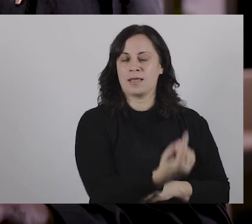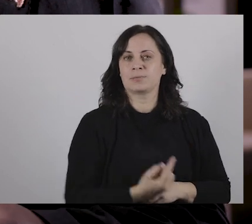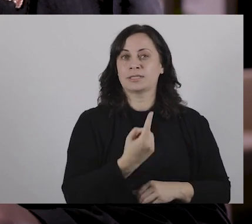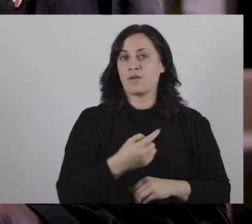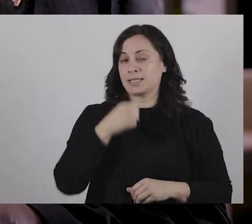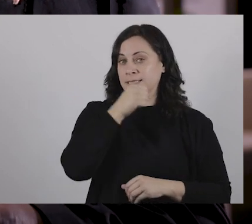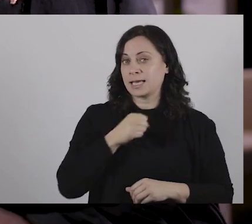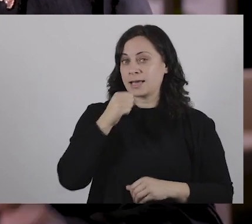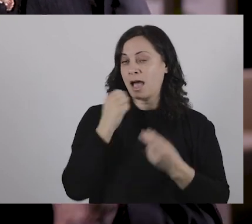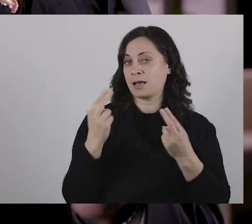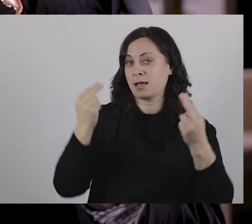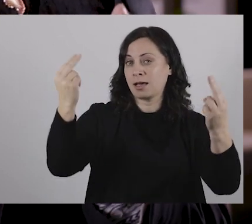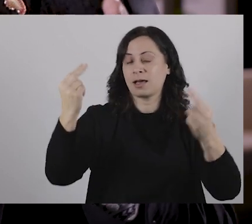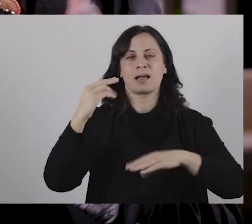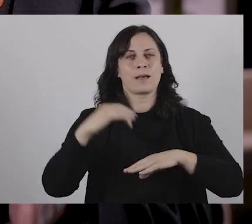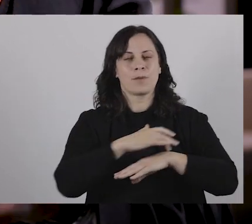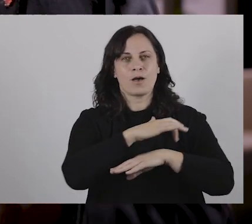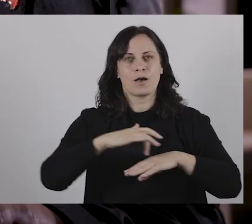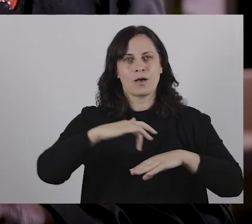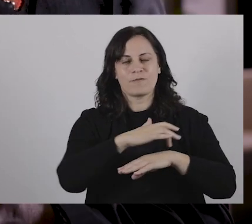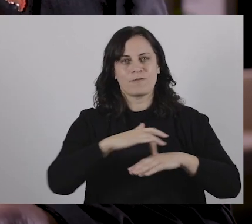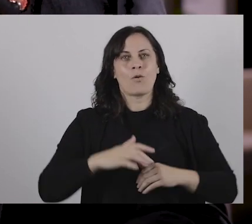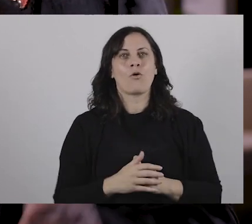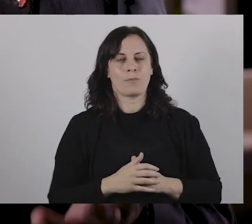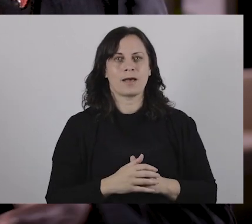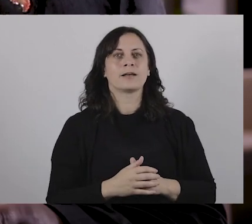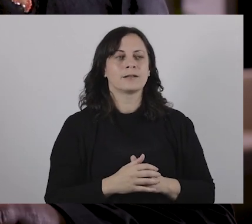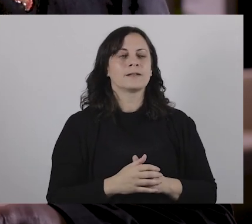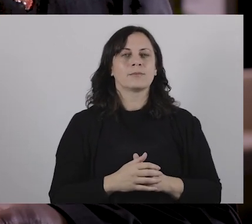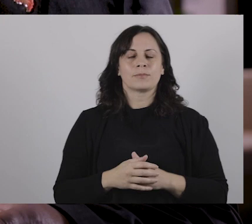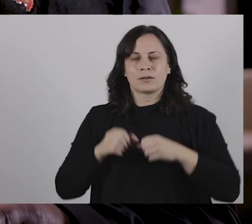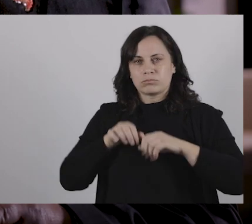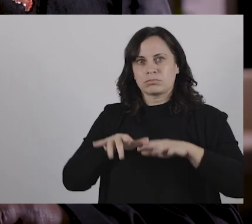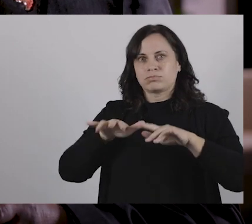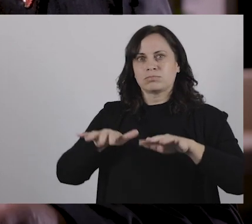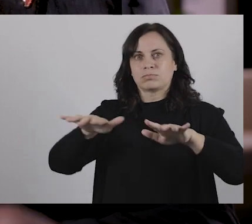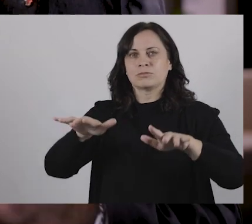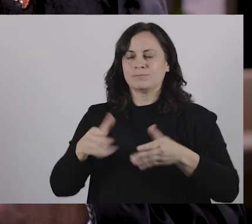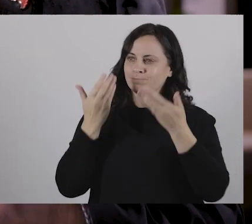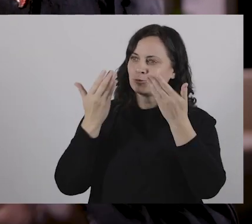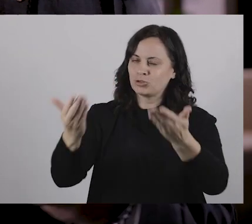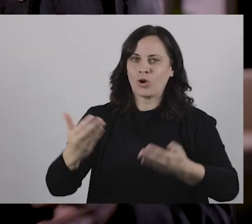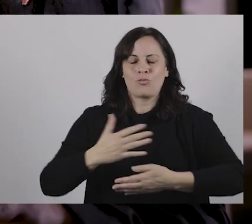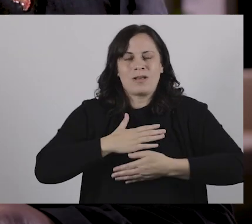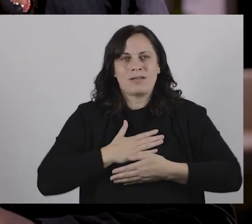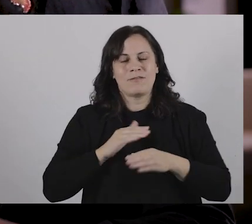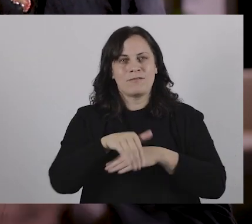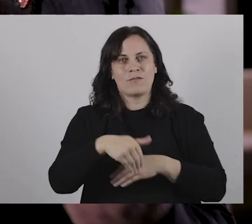to really solidify within others the love for te reo Māori. And so this year,